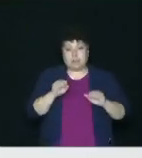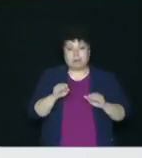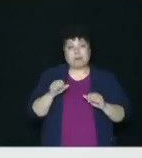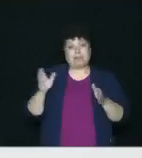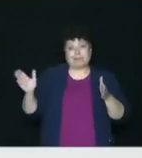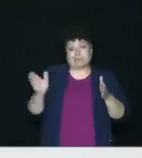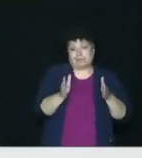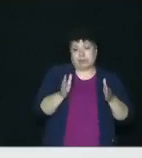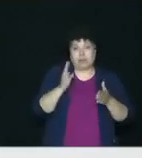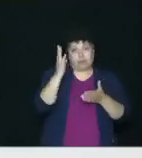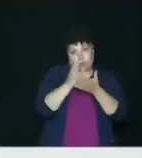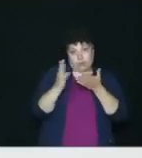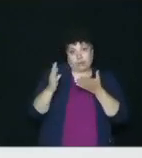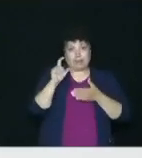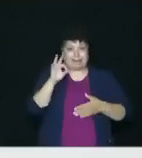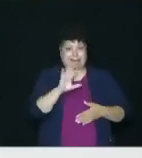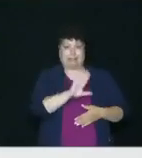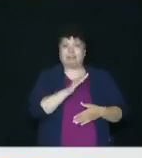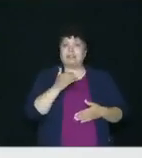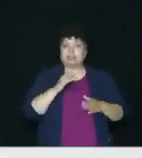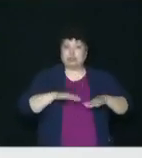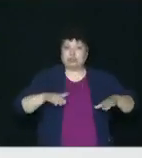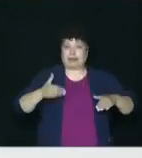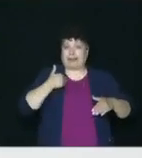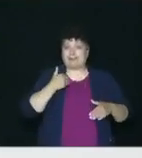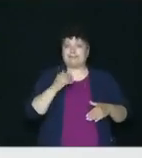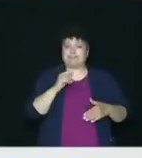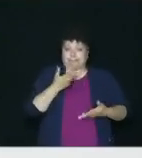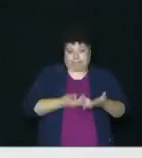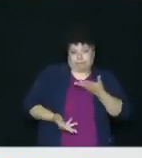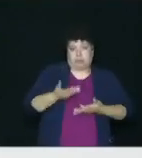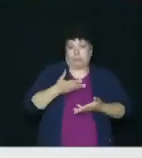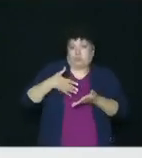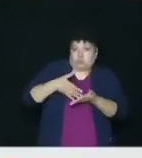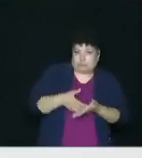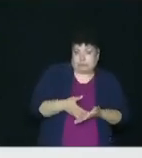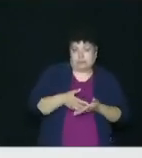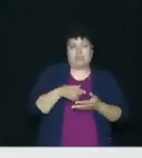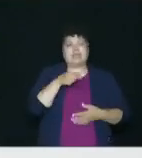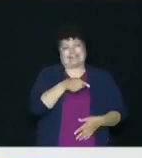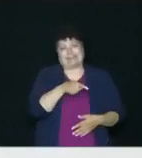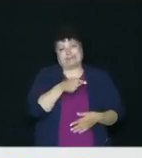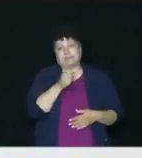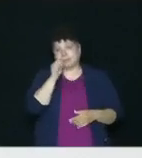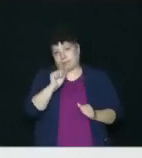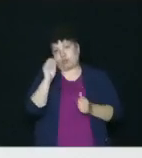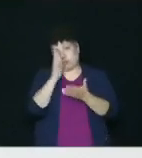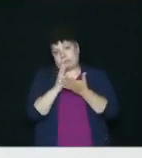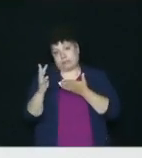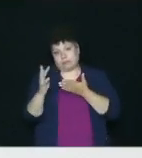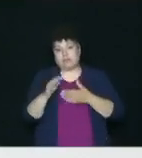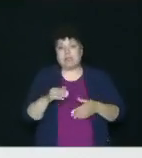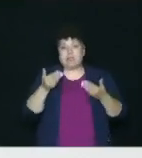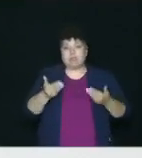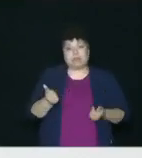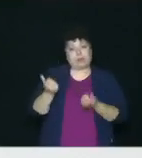BEGINNING OR CONTINUING THEIR PRIMARY SERIES. THIS INTERVAL MIGHT BE SHORTENED